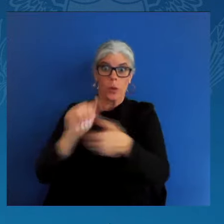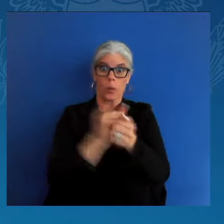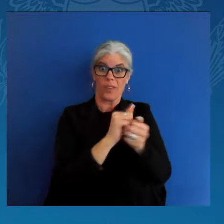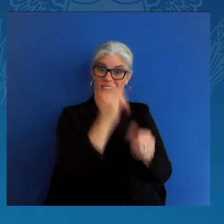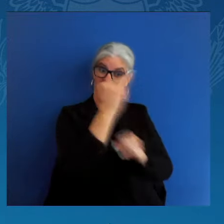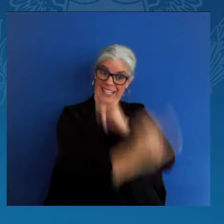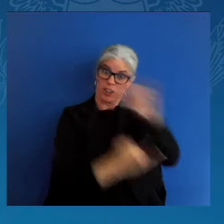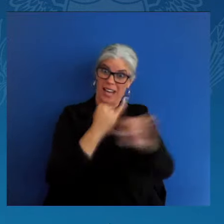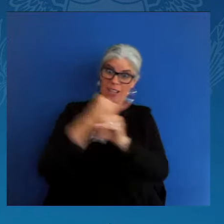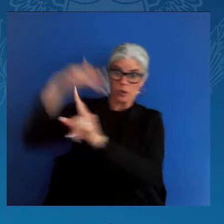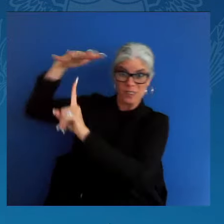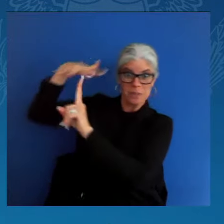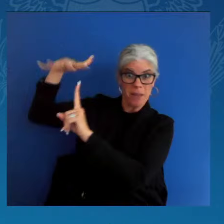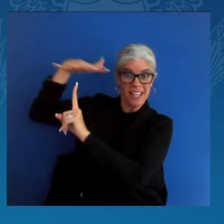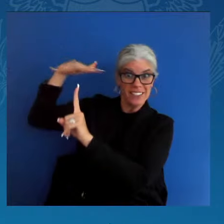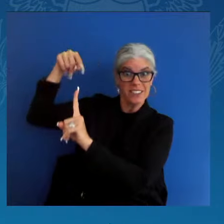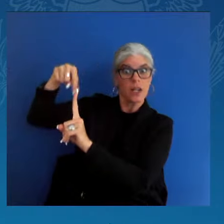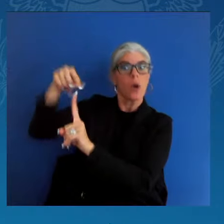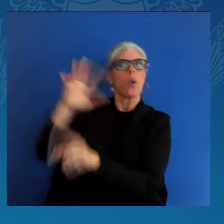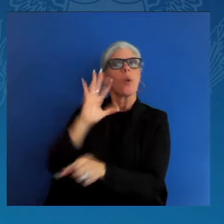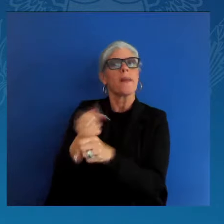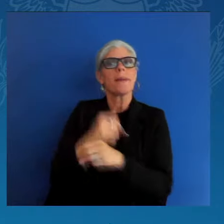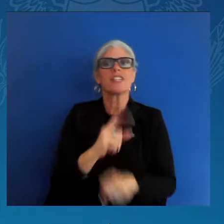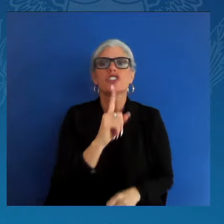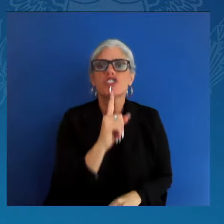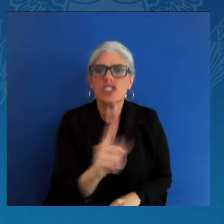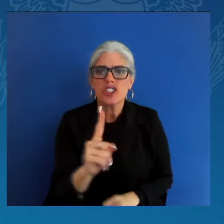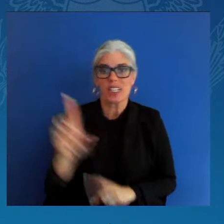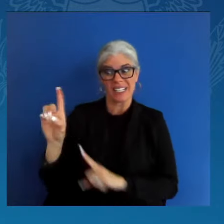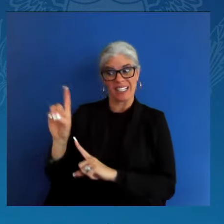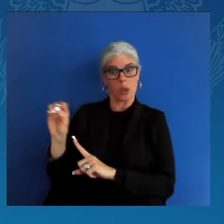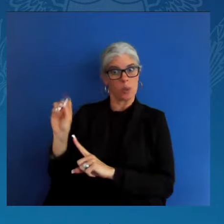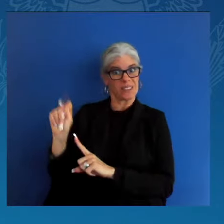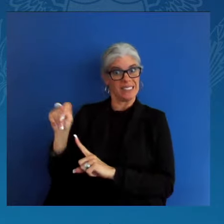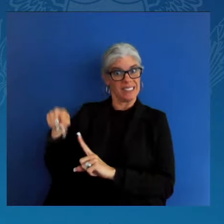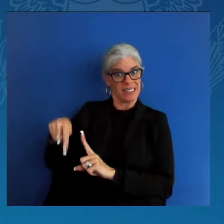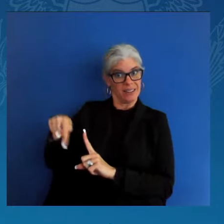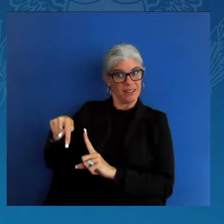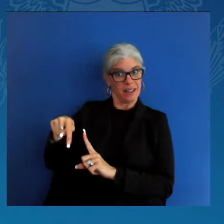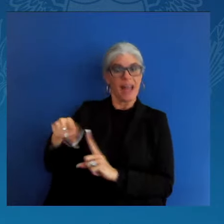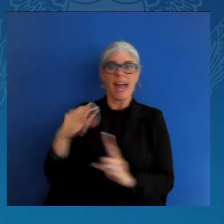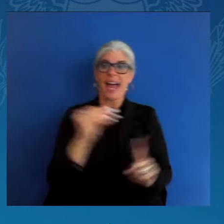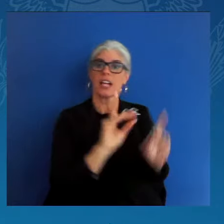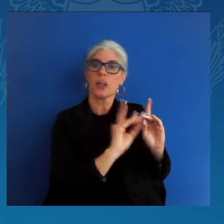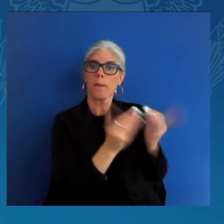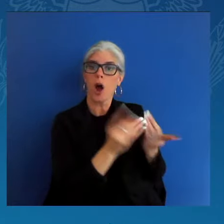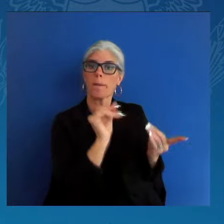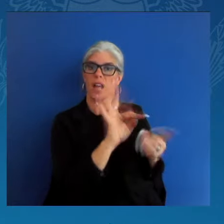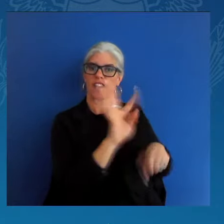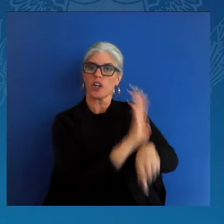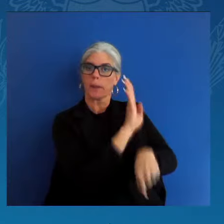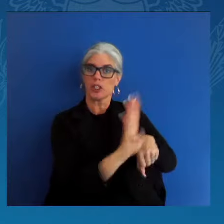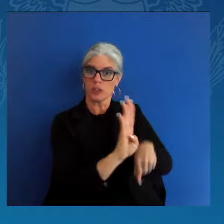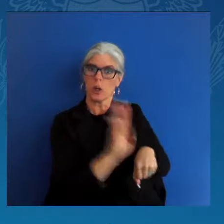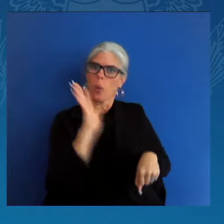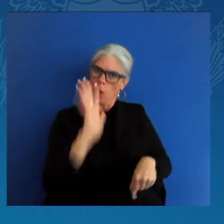will authorize and supervise commercial novel space activities expeditiously, all while maintaining global leadership and safety.